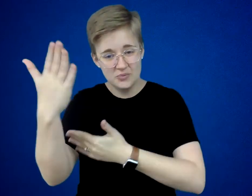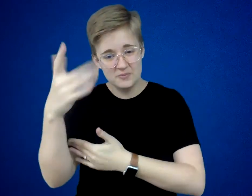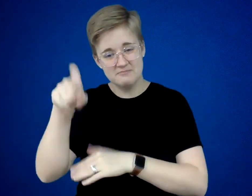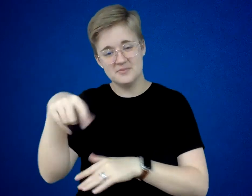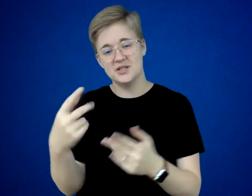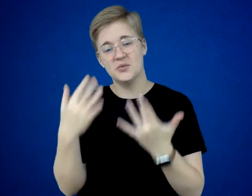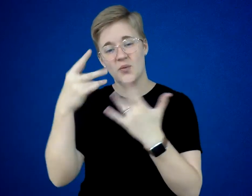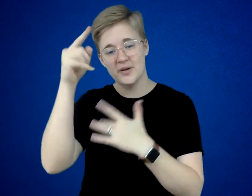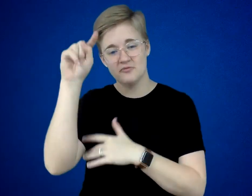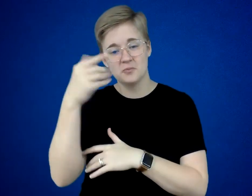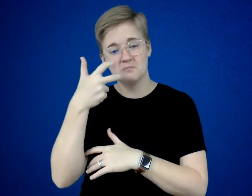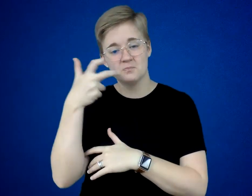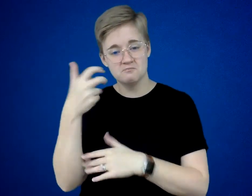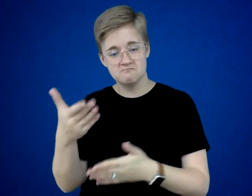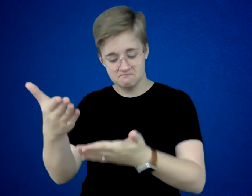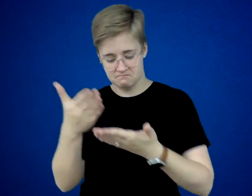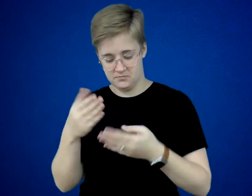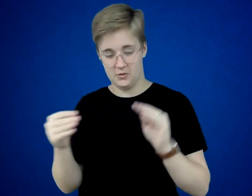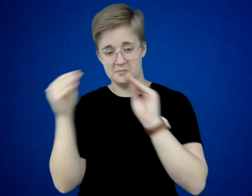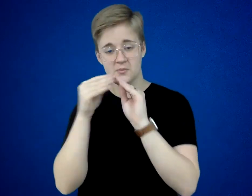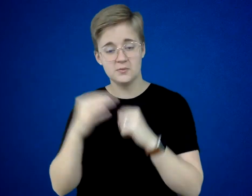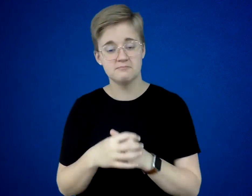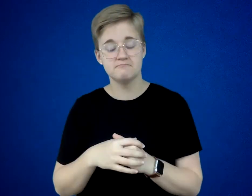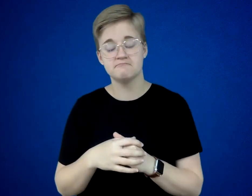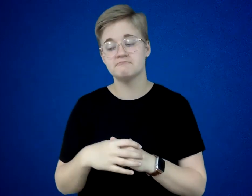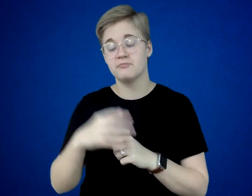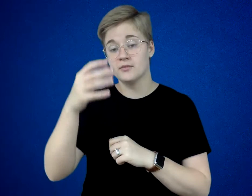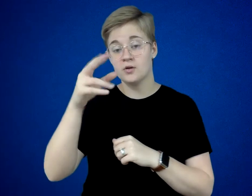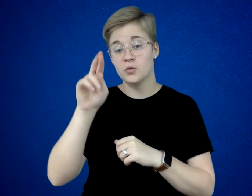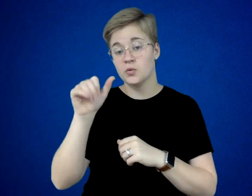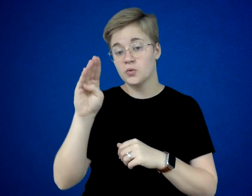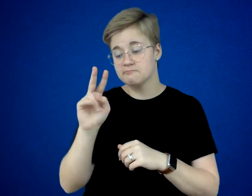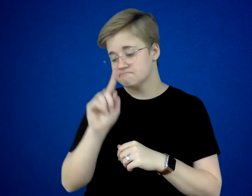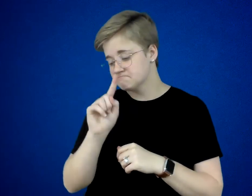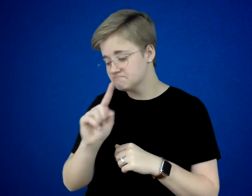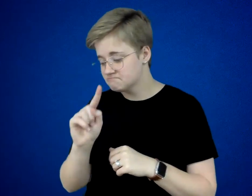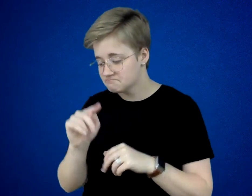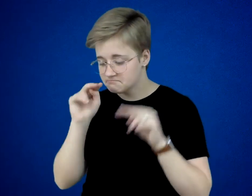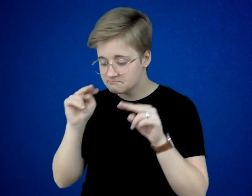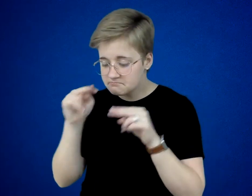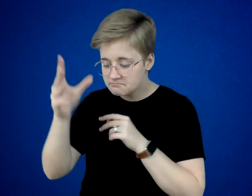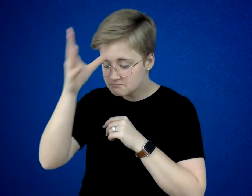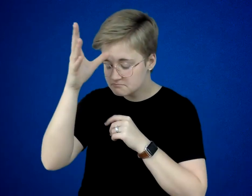Rob went and stood over his father and stared down at him. He looked at his heavy hands and